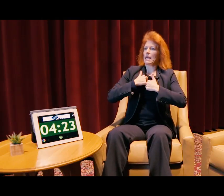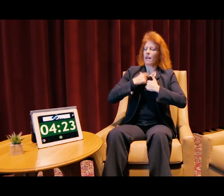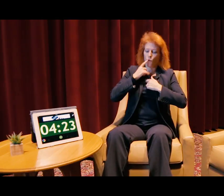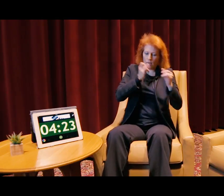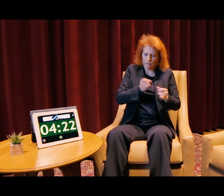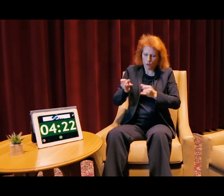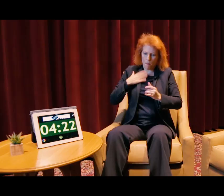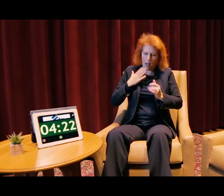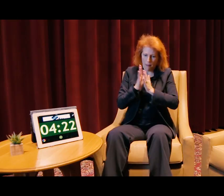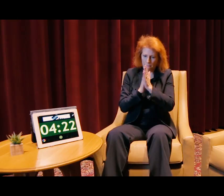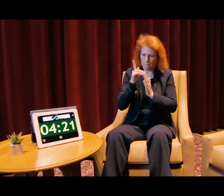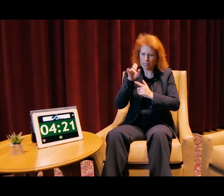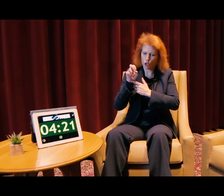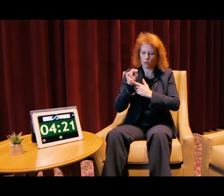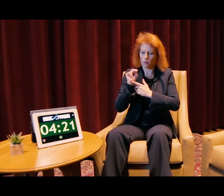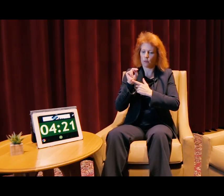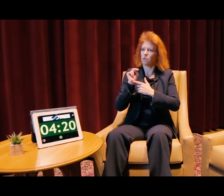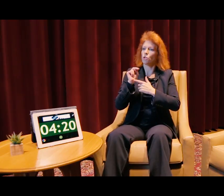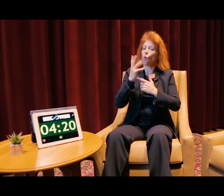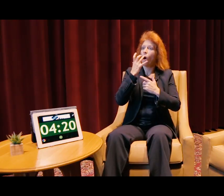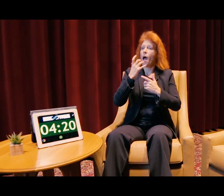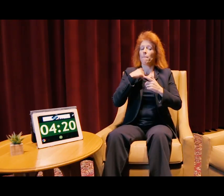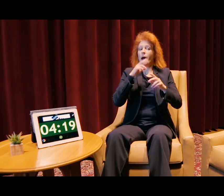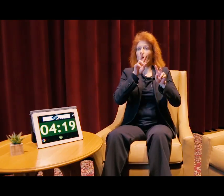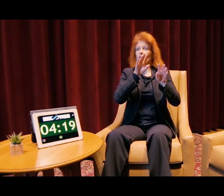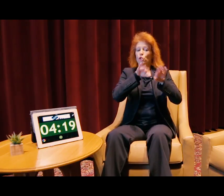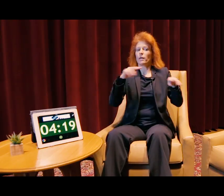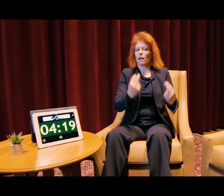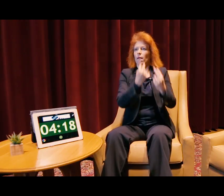and the passion so that my children see me pursuing life